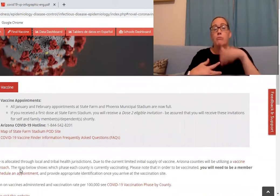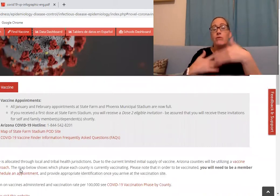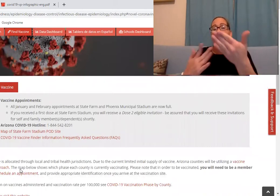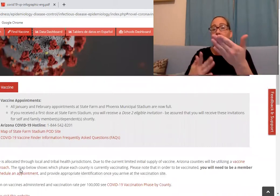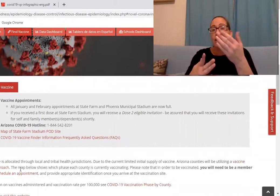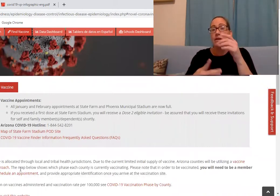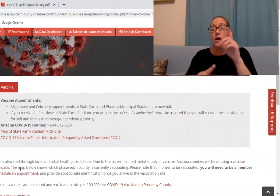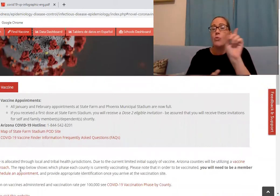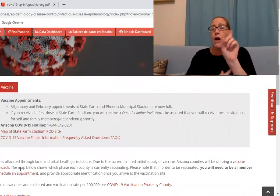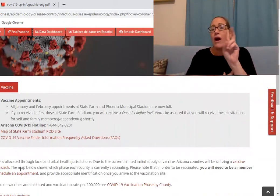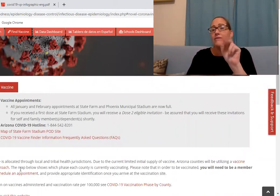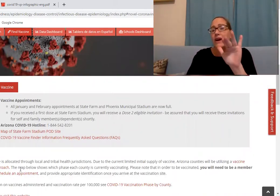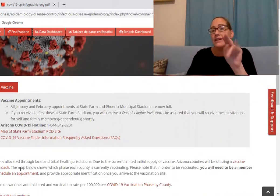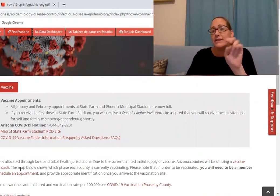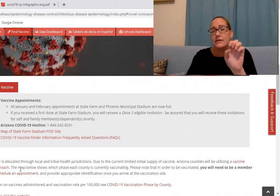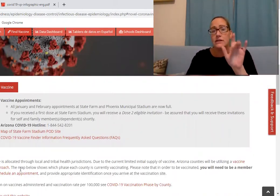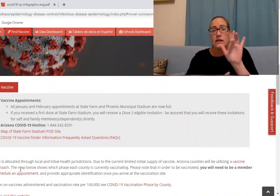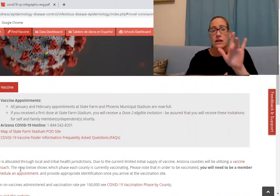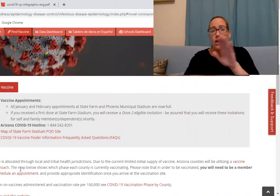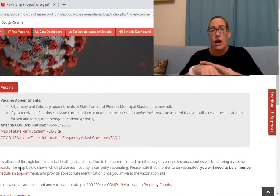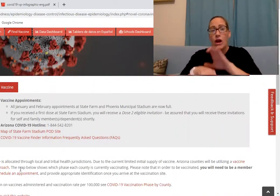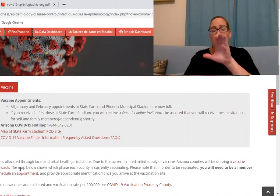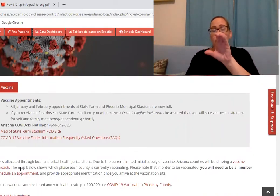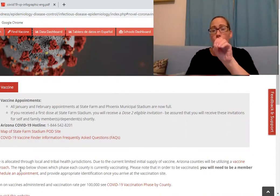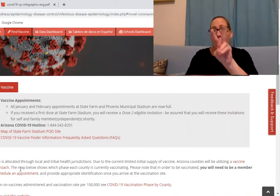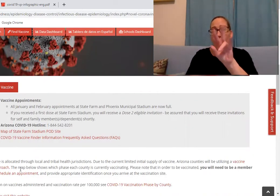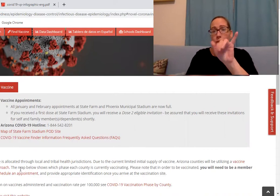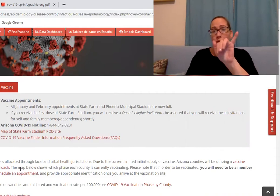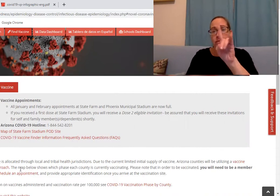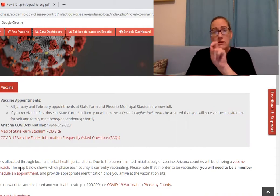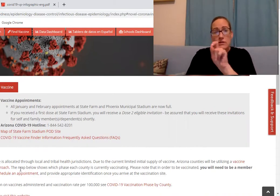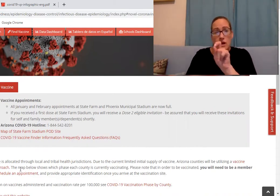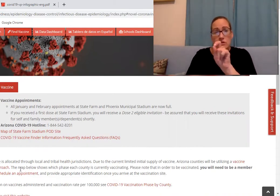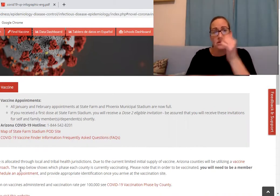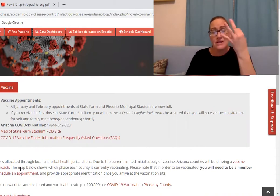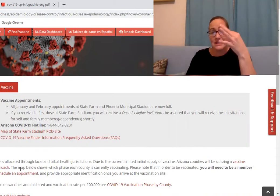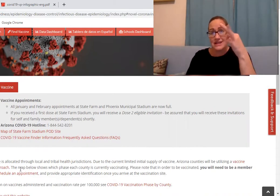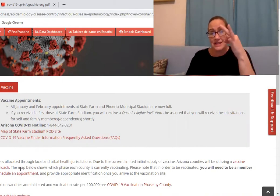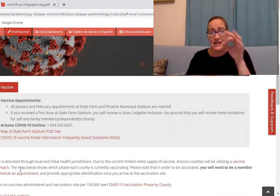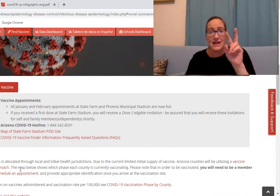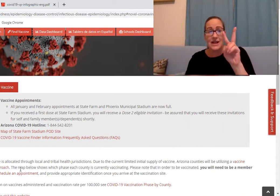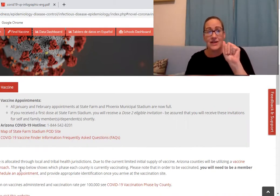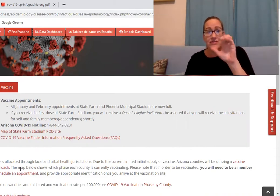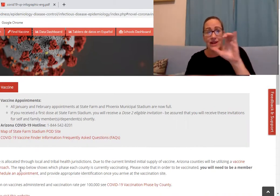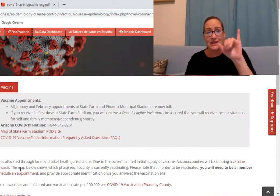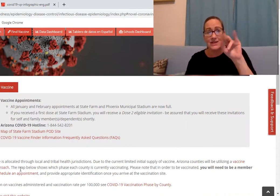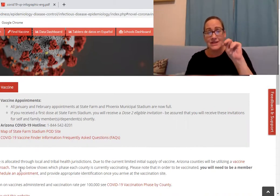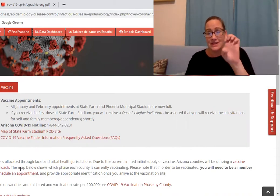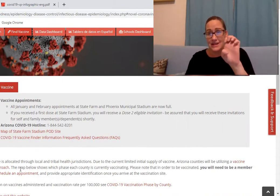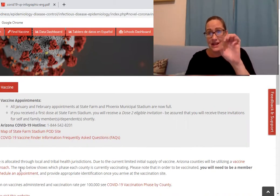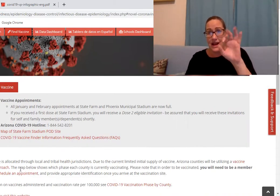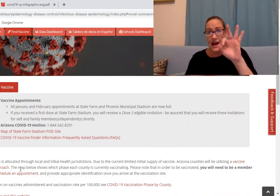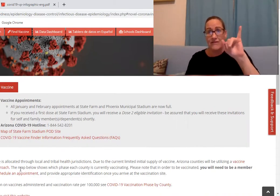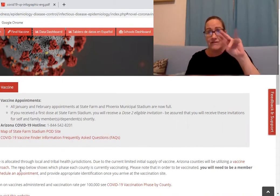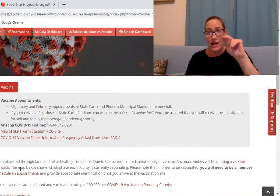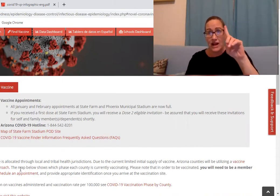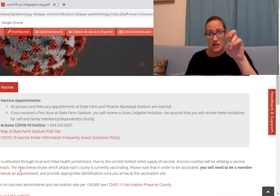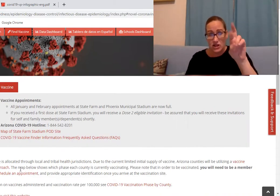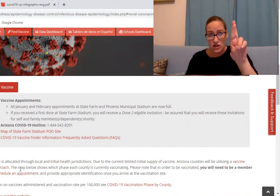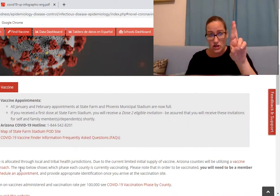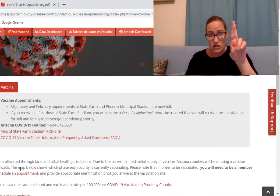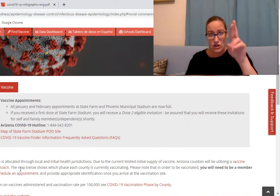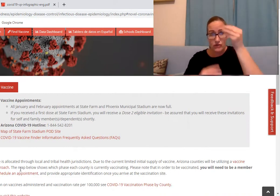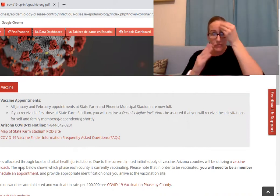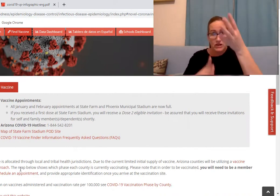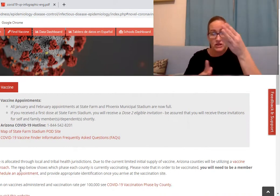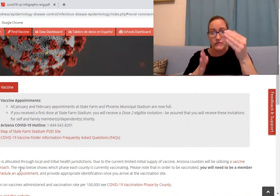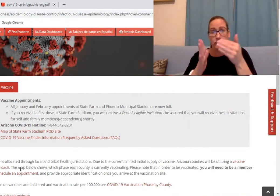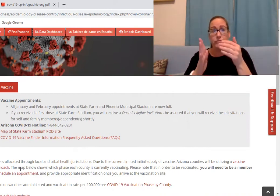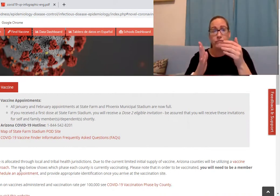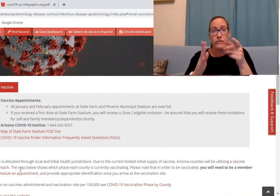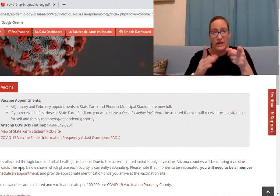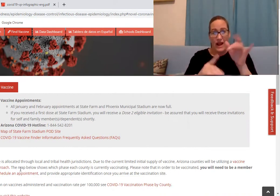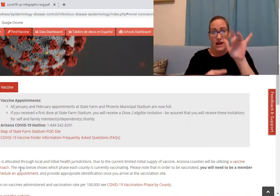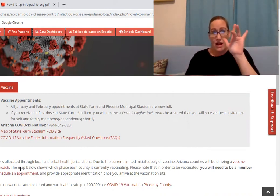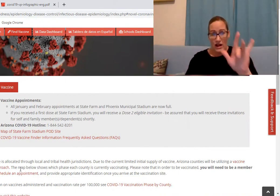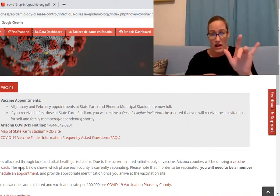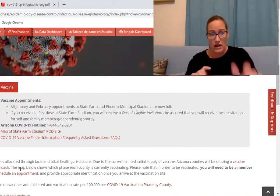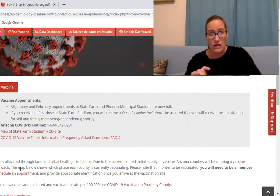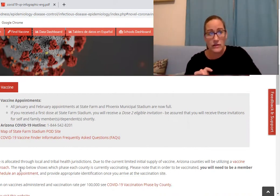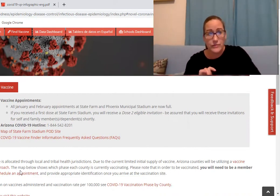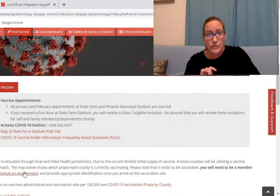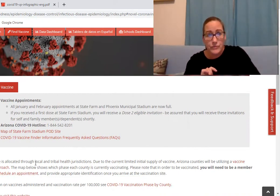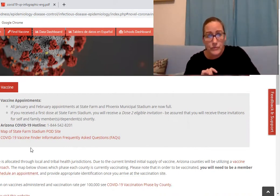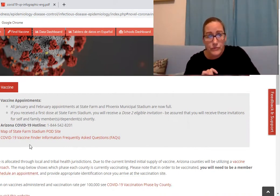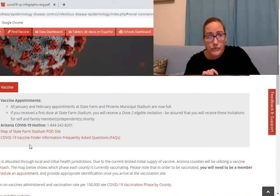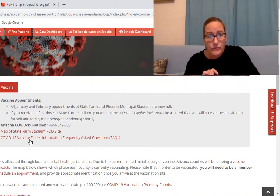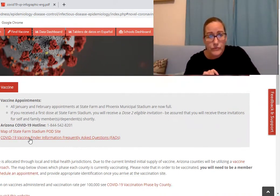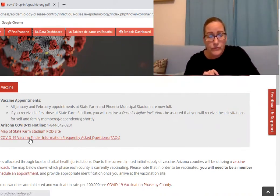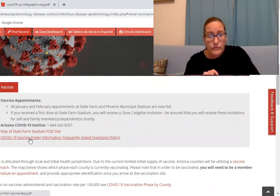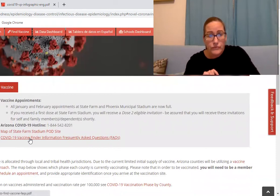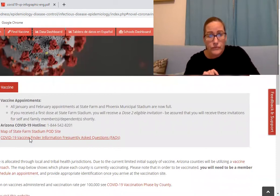They provide "Covid-19 Vaccine finder information Frequently Asked Questions FAQ. Click on that link. (Amy clicked on the link).